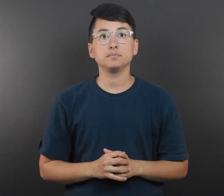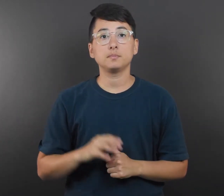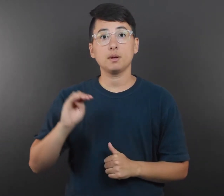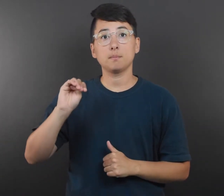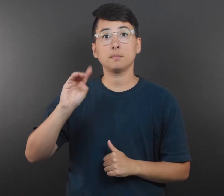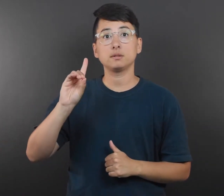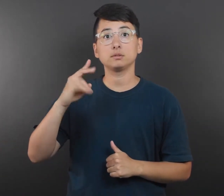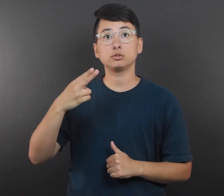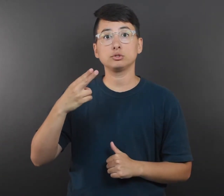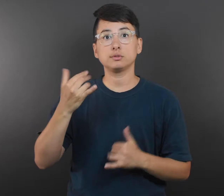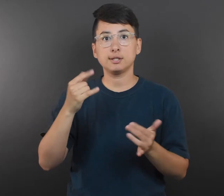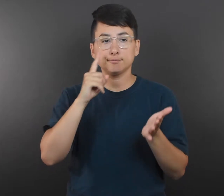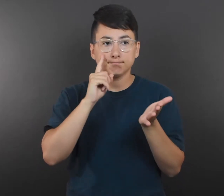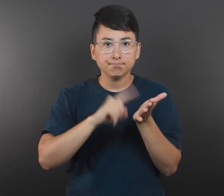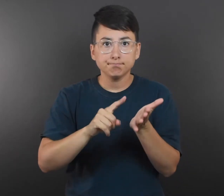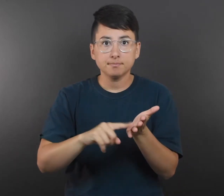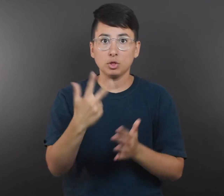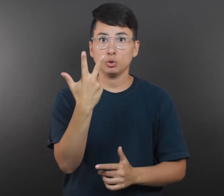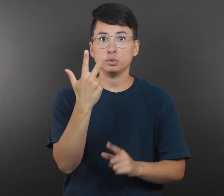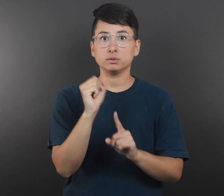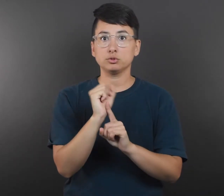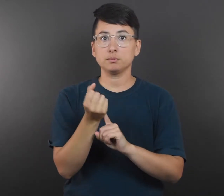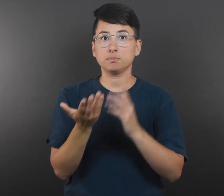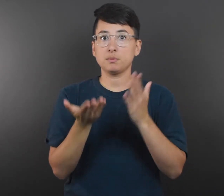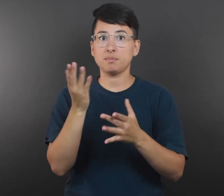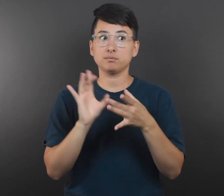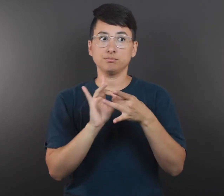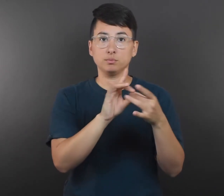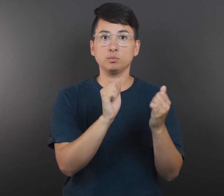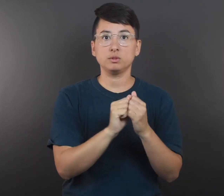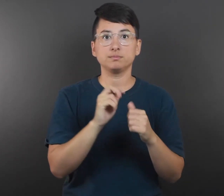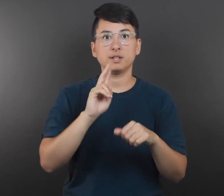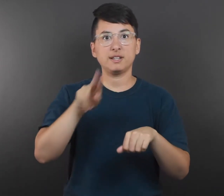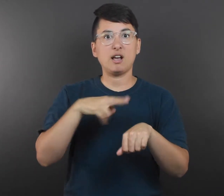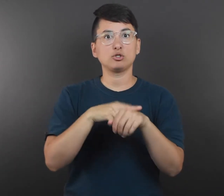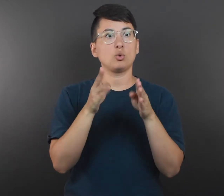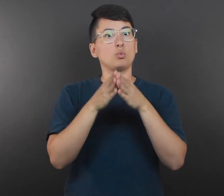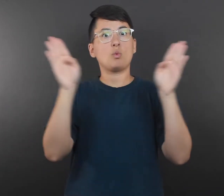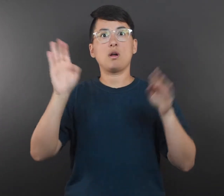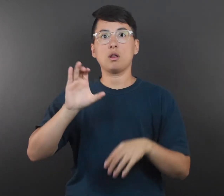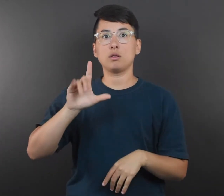MDH investigating three instances that may be part of national cluster